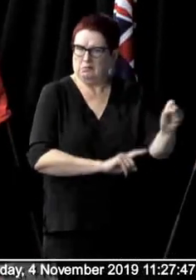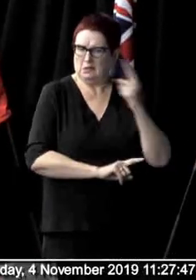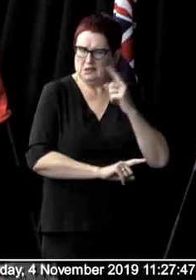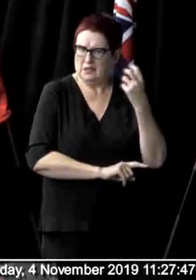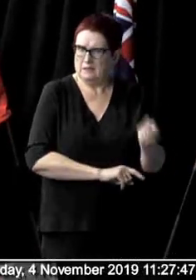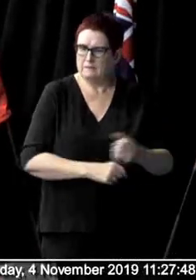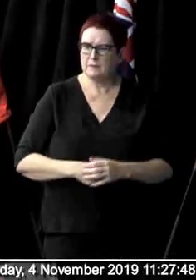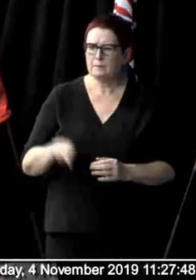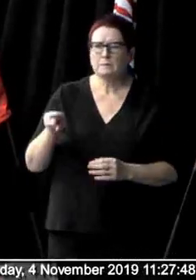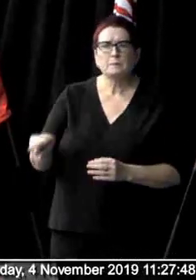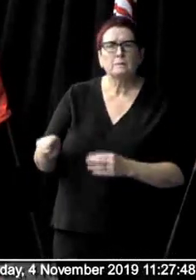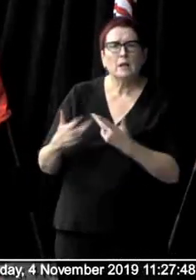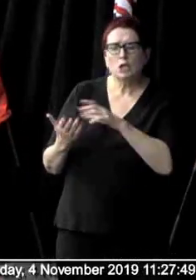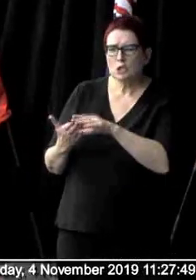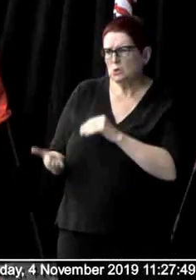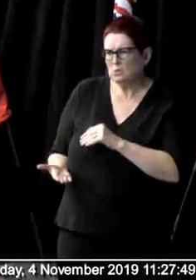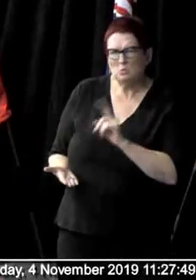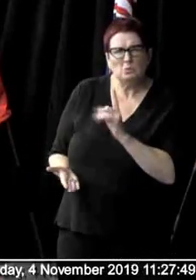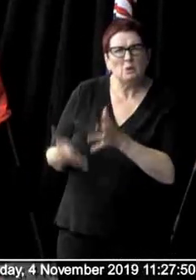The student did not understand the question.